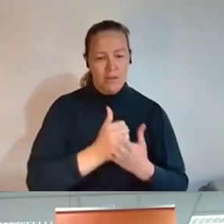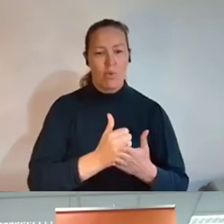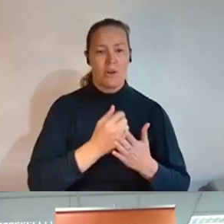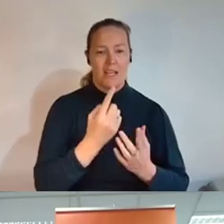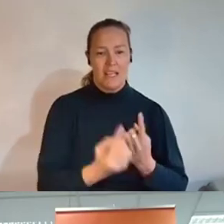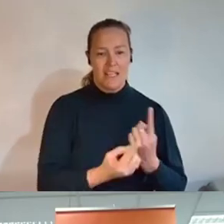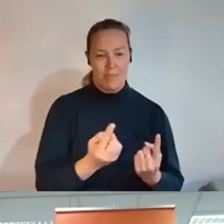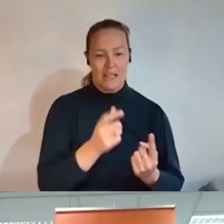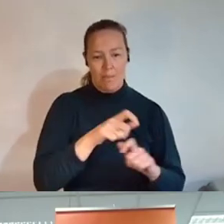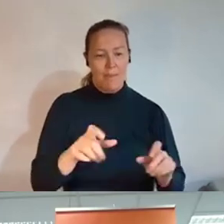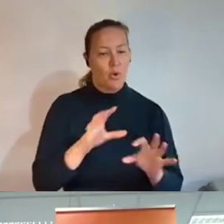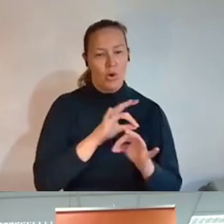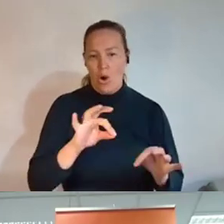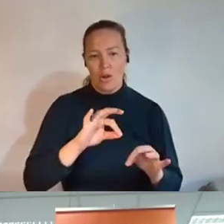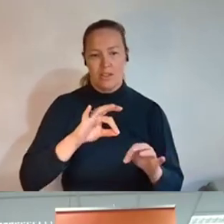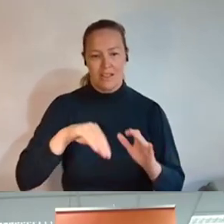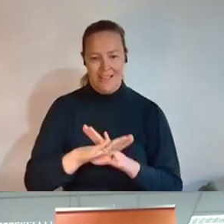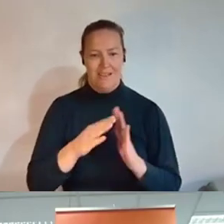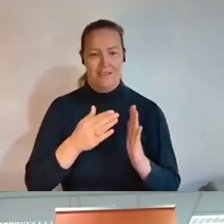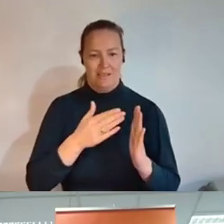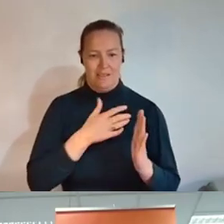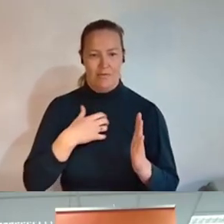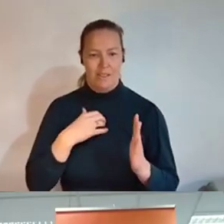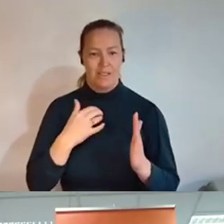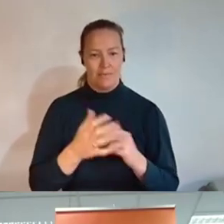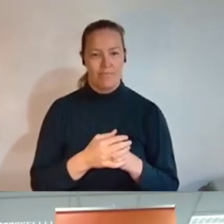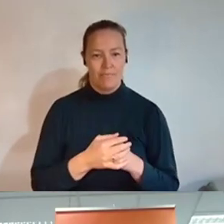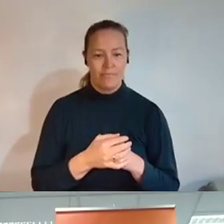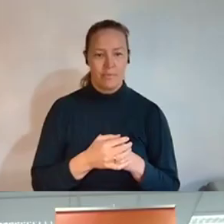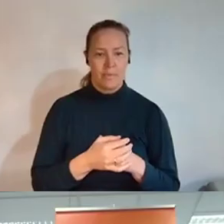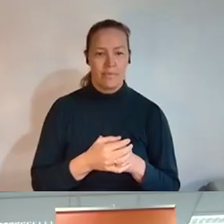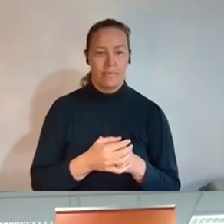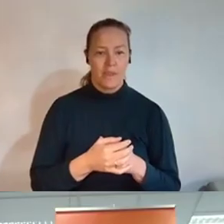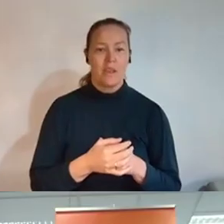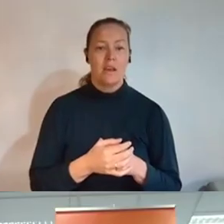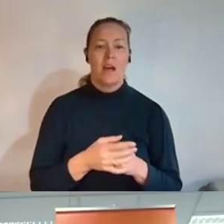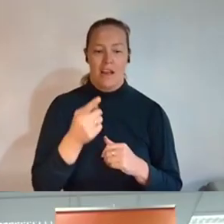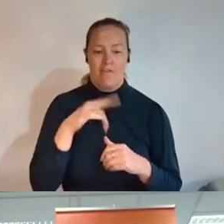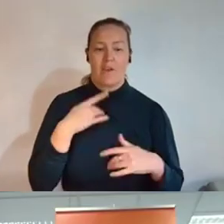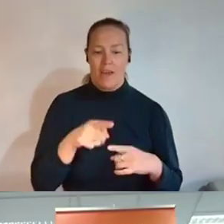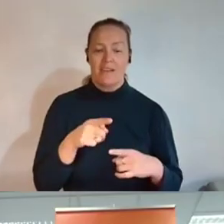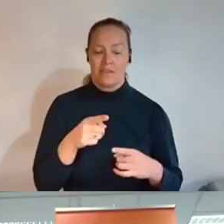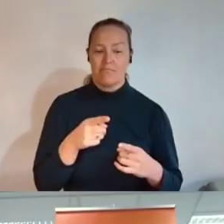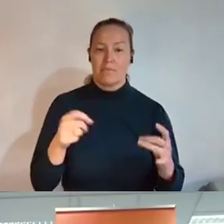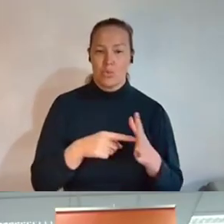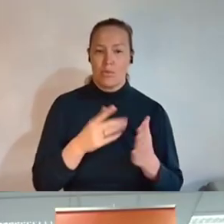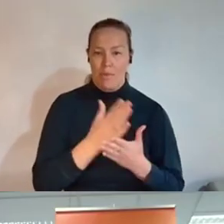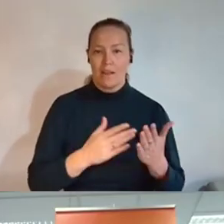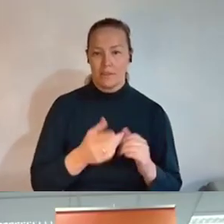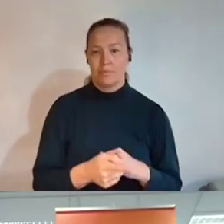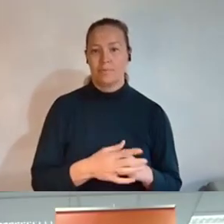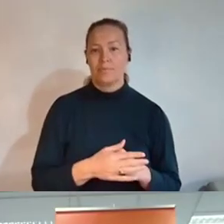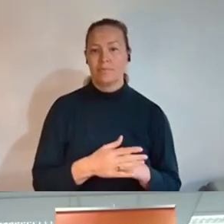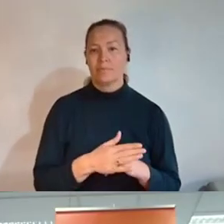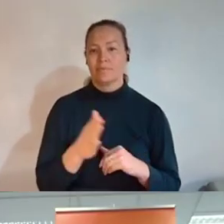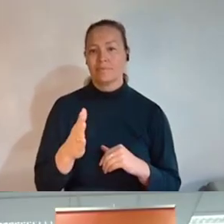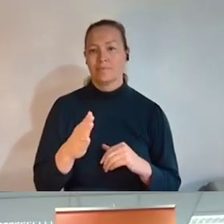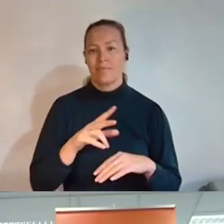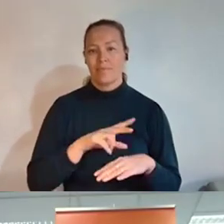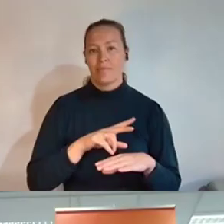are not employed as public officials, and that is where for me the magic lies. I've just added